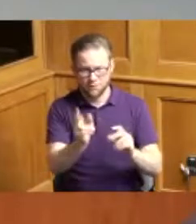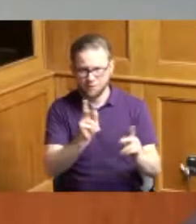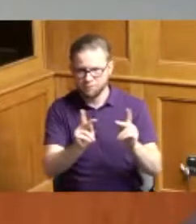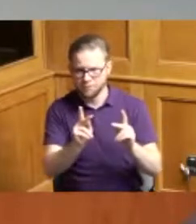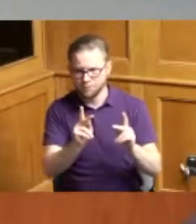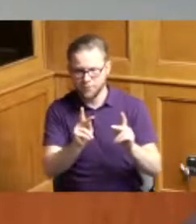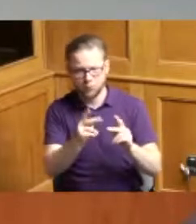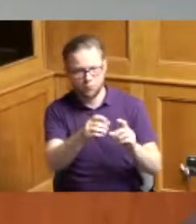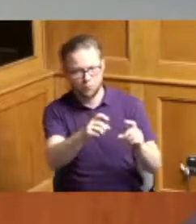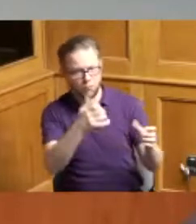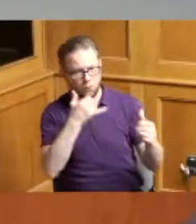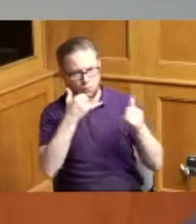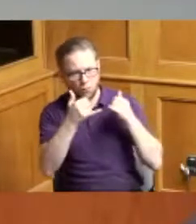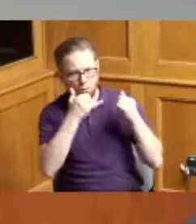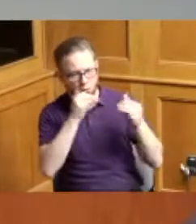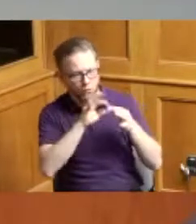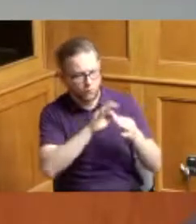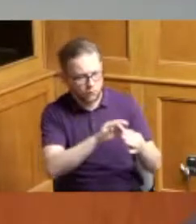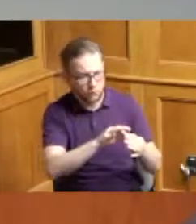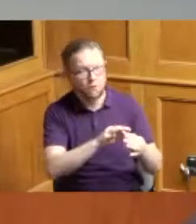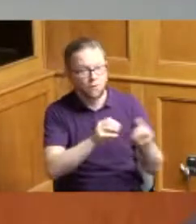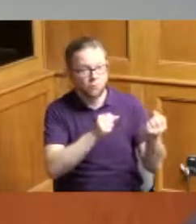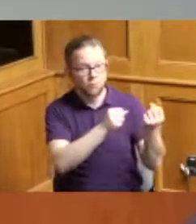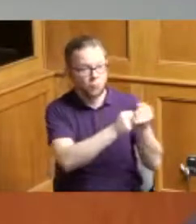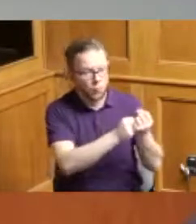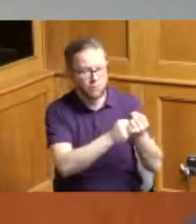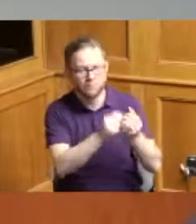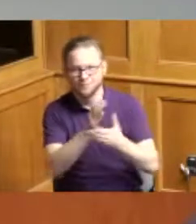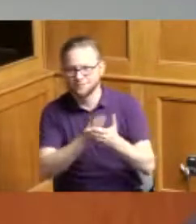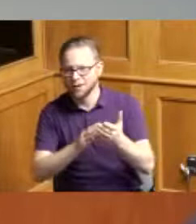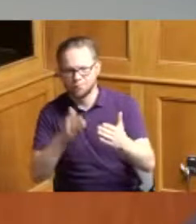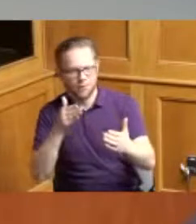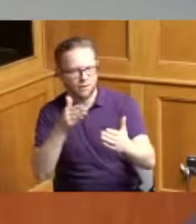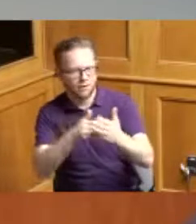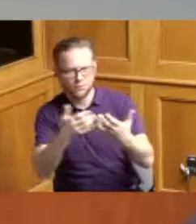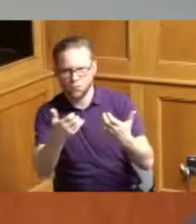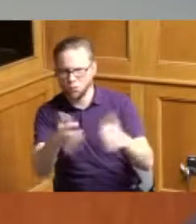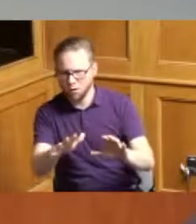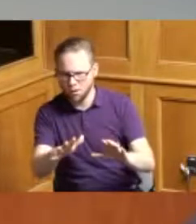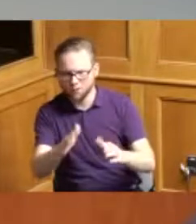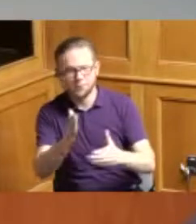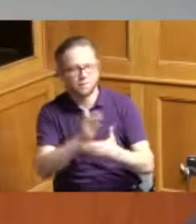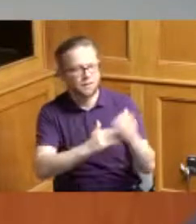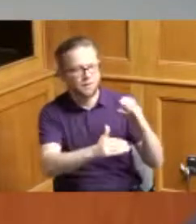for this I've had a few calls not for this I've had some emails in both directions too so